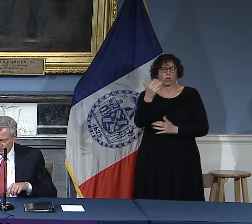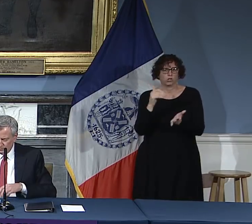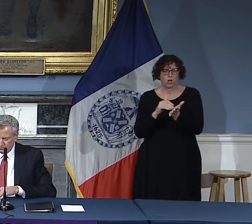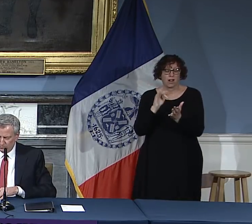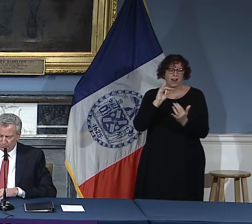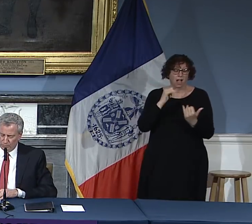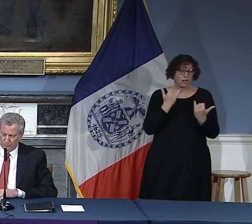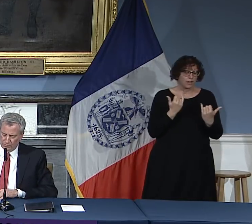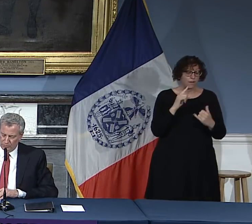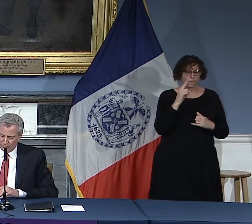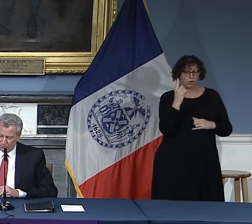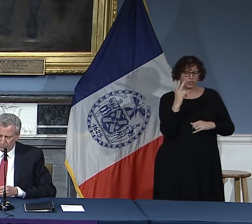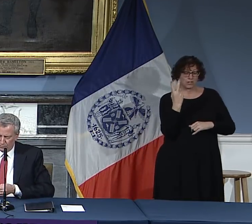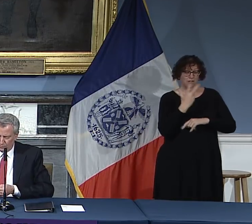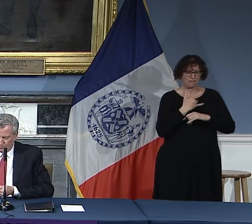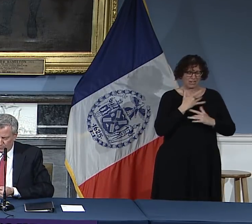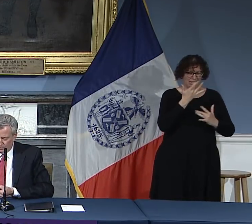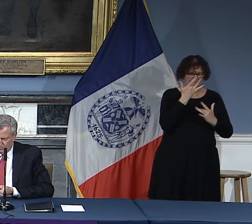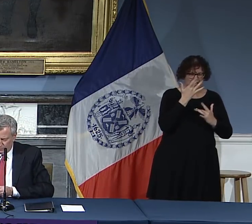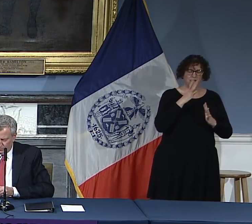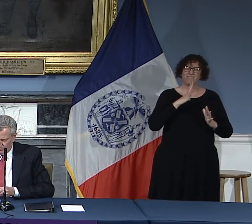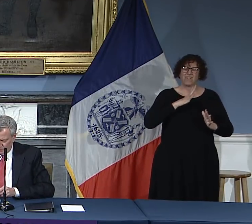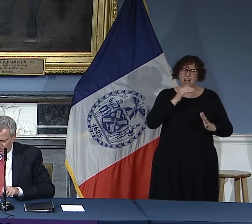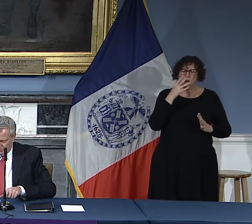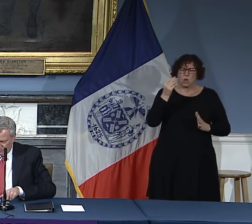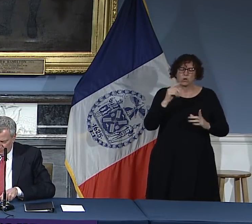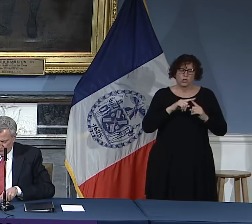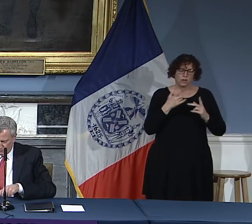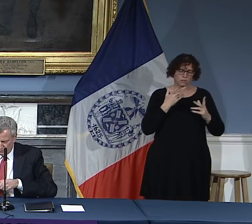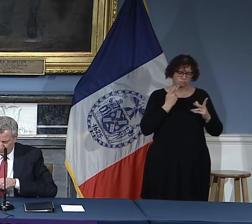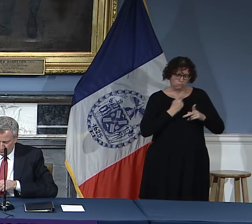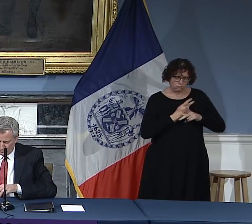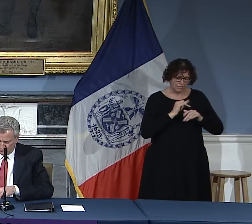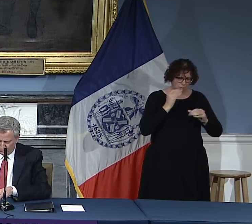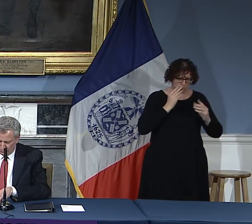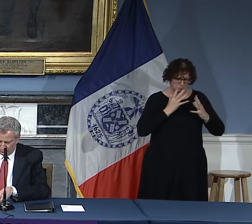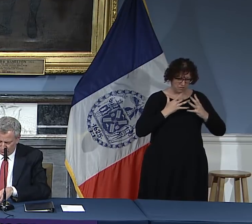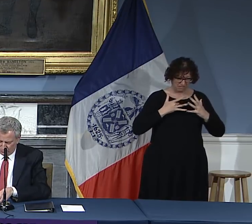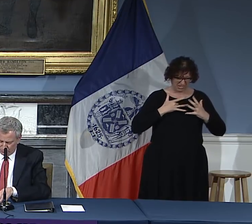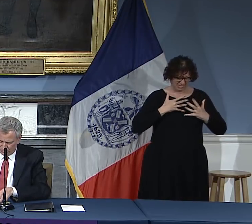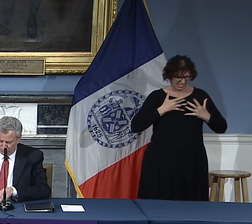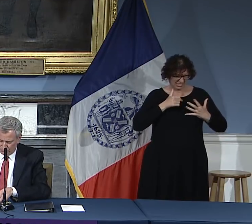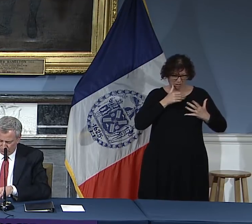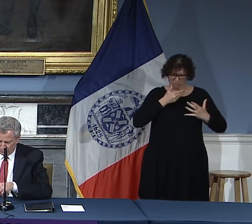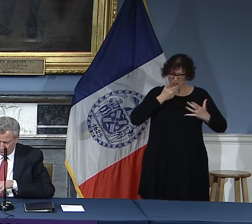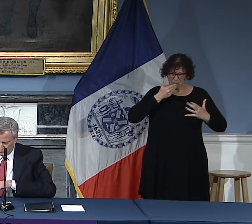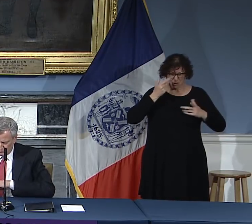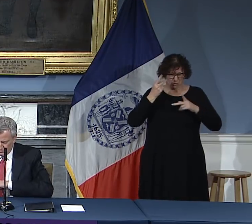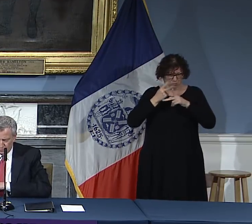OPPORTUNITY TO SLOW THE SPREAD OF COVID-19 IS BY STAYING HOME.